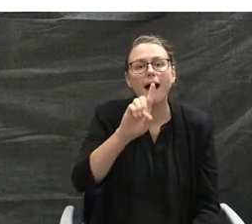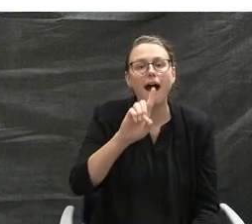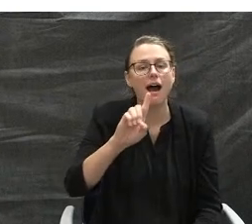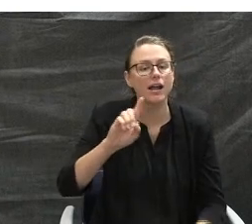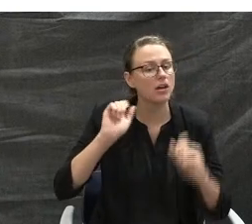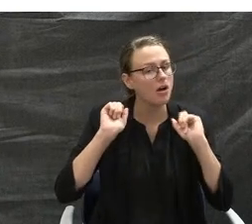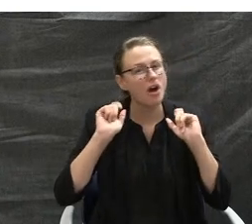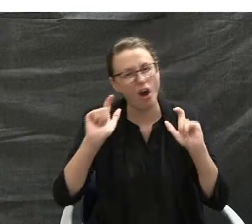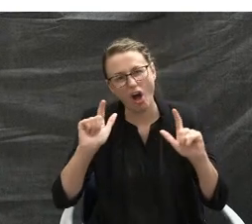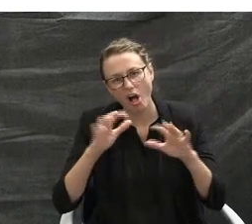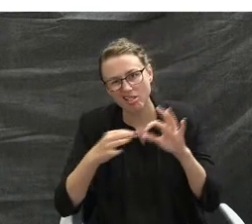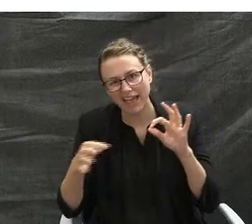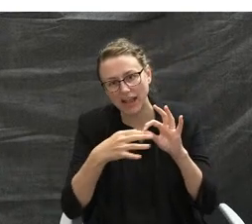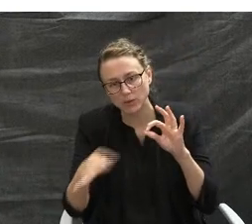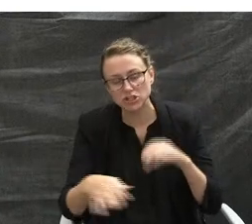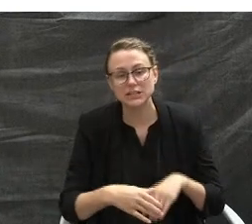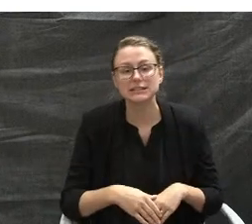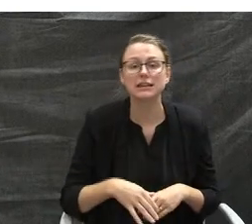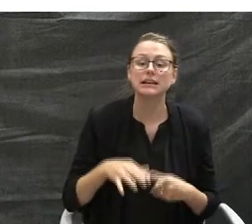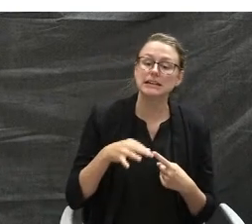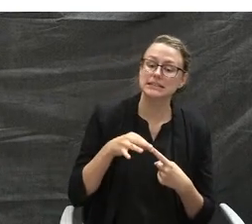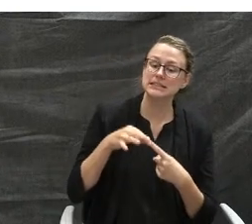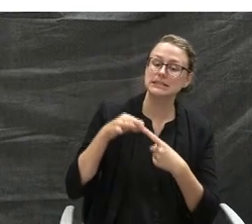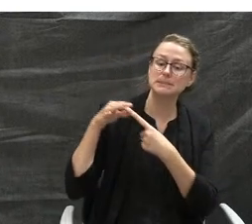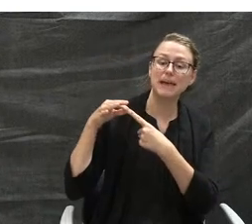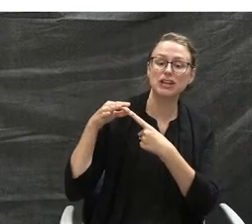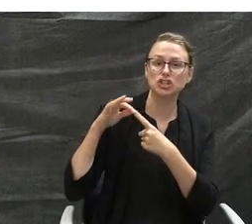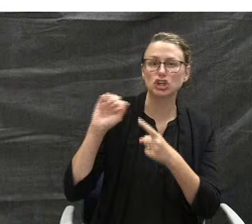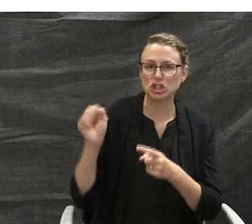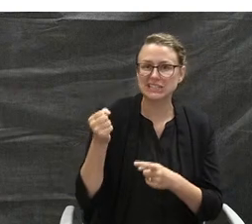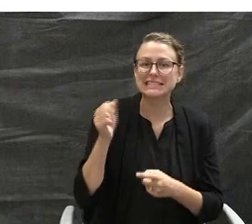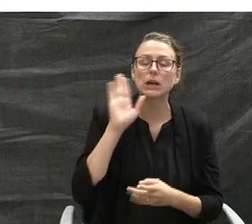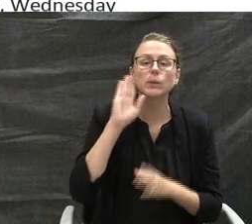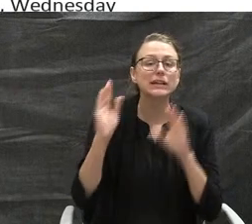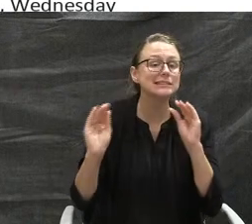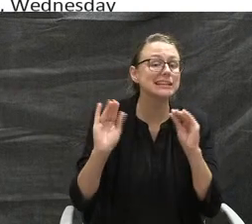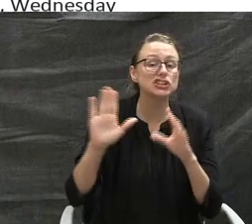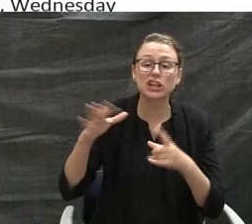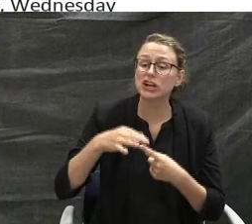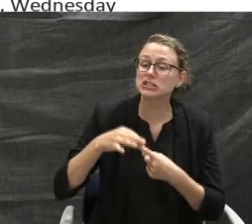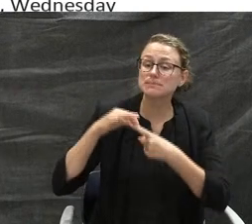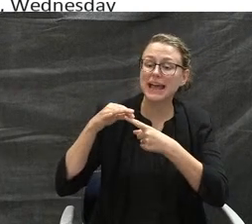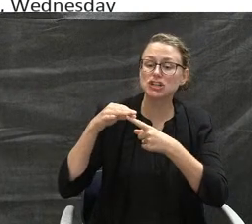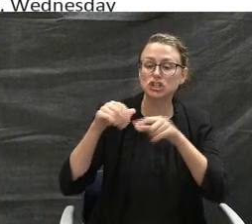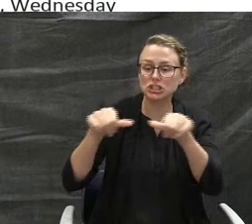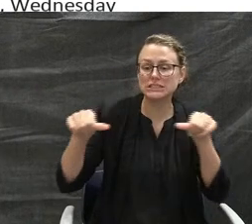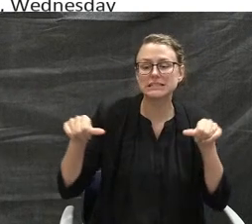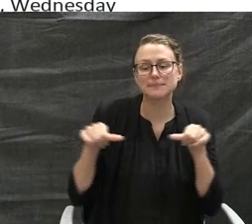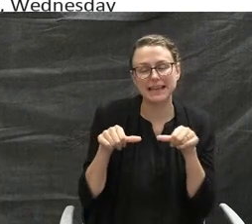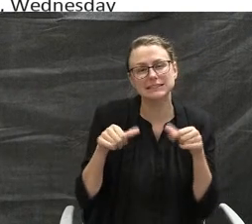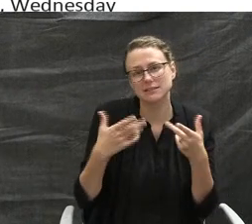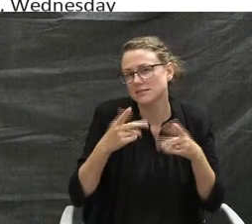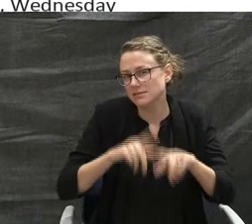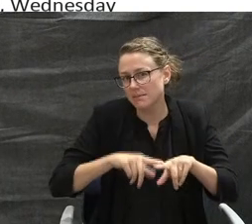specialists will teach in their specialized spaces. Depending upon the class and the capacity of the room.